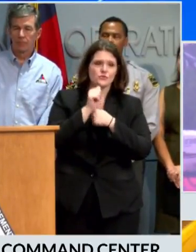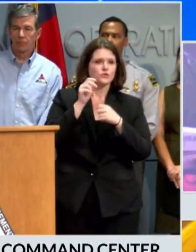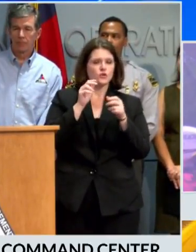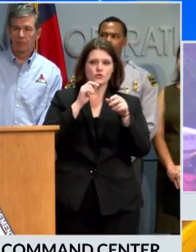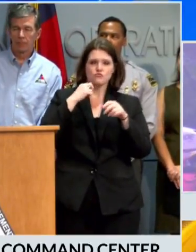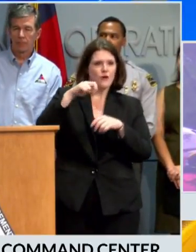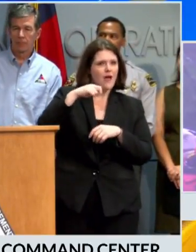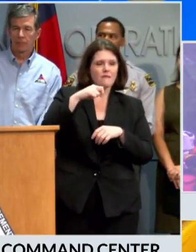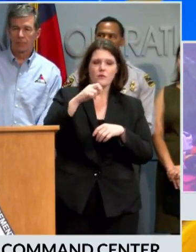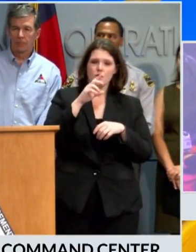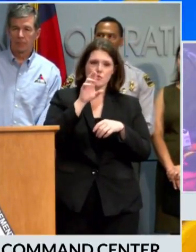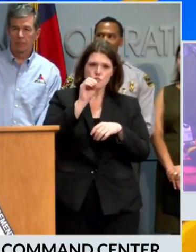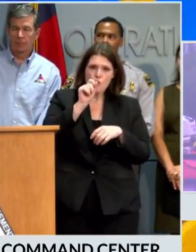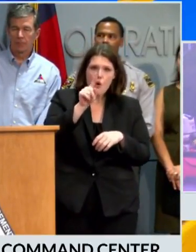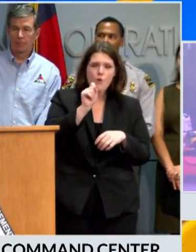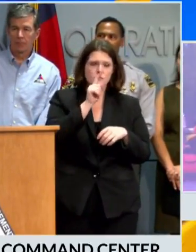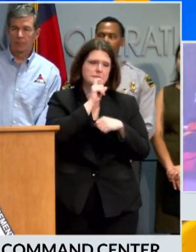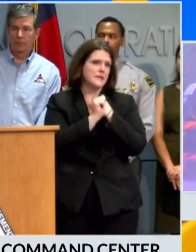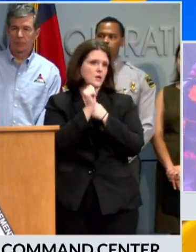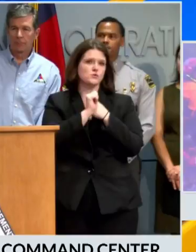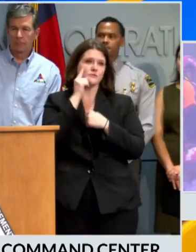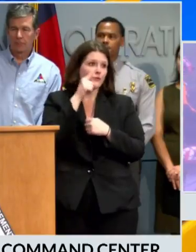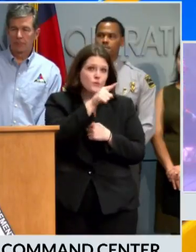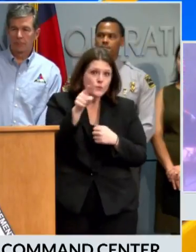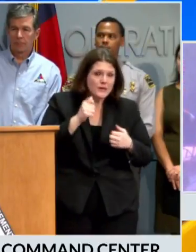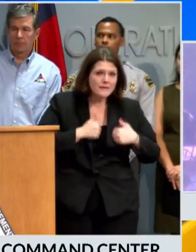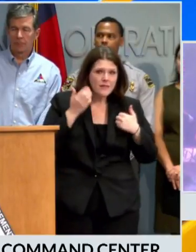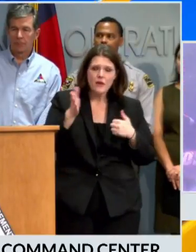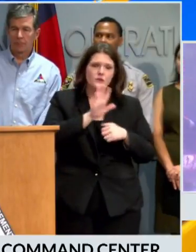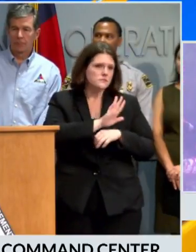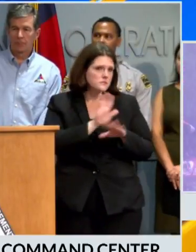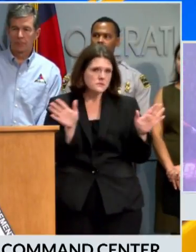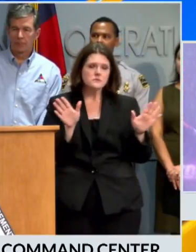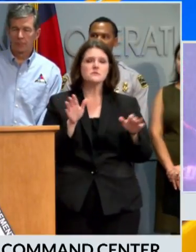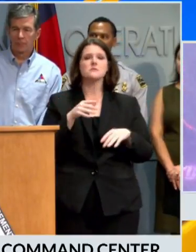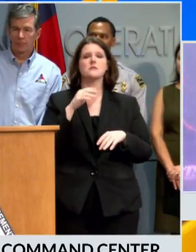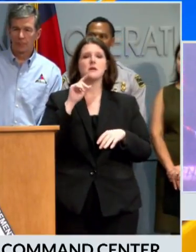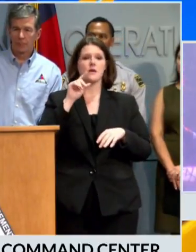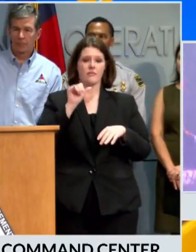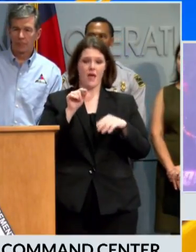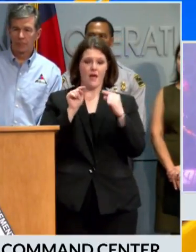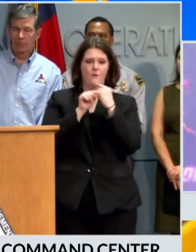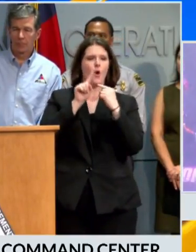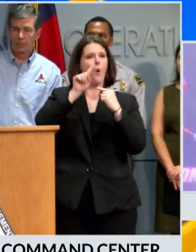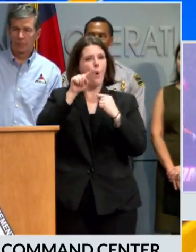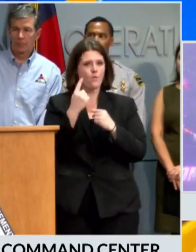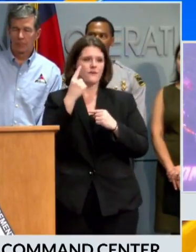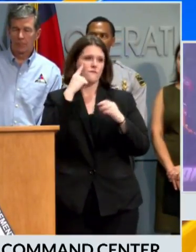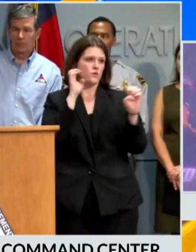CAROLINA, PLEASE DO NOT RETURN TO NEW HANOVER, BRUNSWICK OR PENDER COUNTIES AS OF YET. THE TRAVEL CONDITIONS ARE MUCH